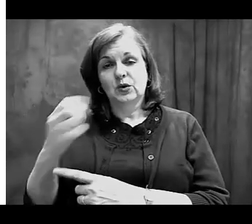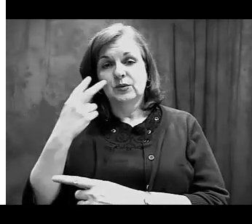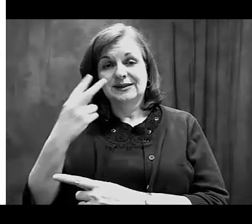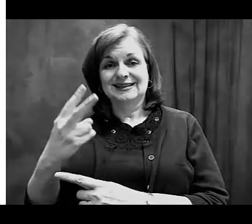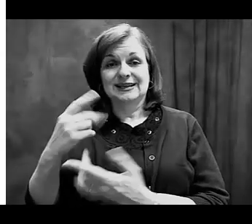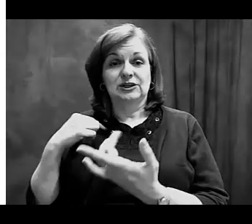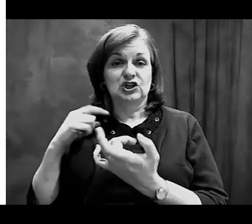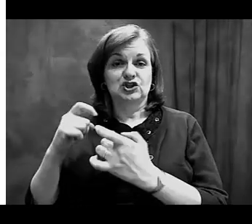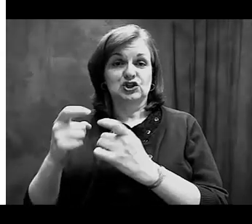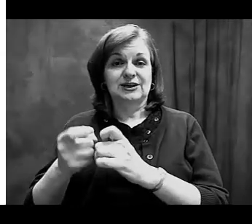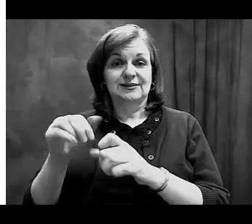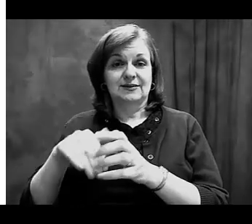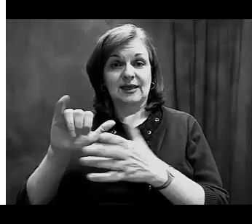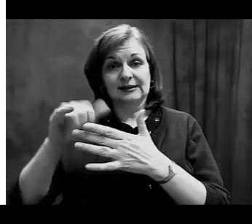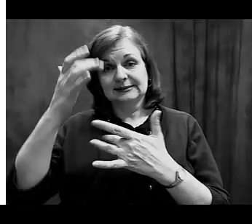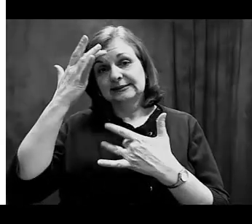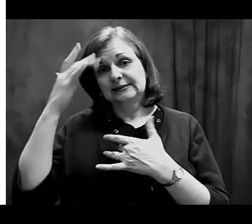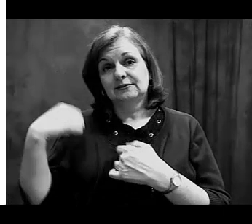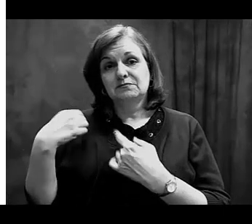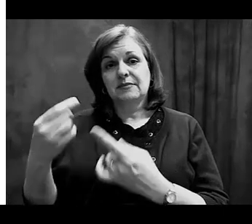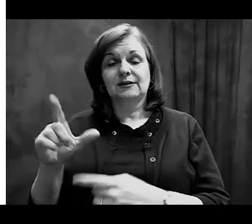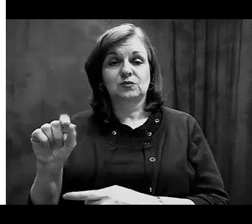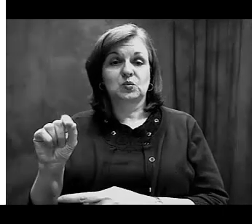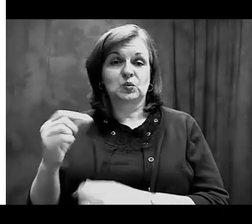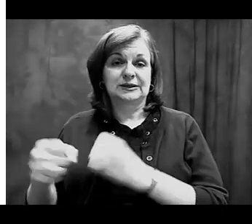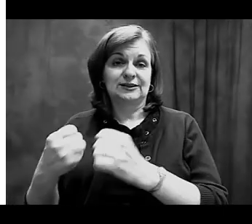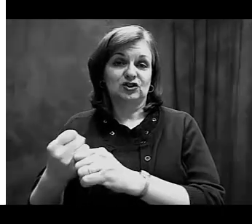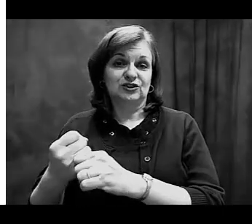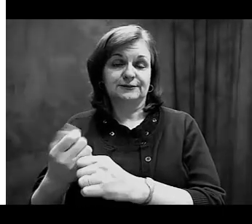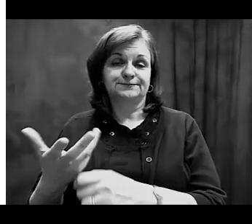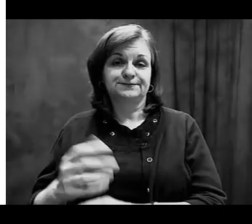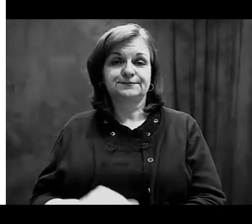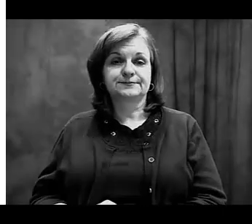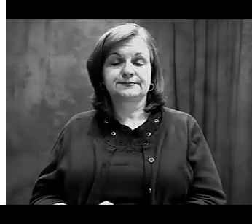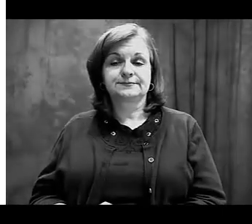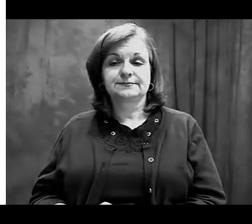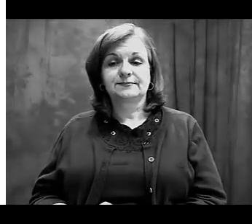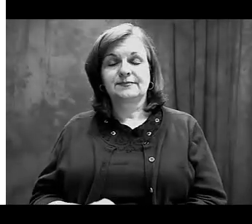because we've seen changes in diabetes over the last 20 years 30 years -- right now we